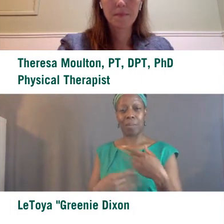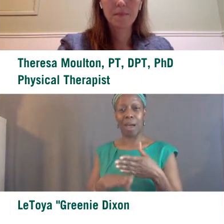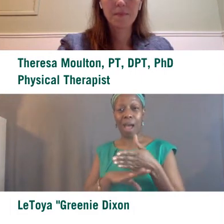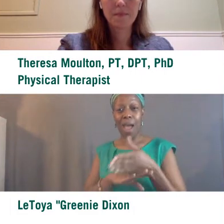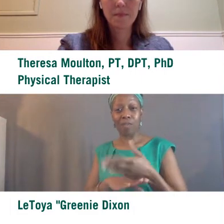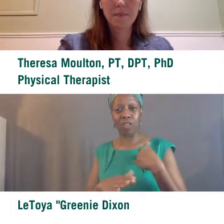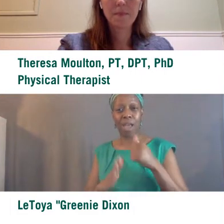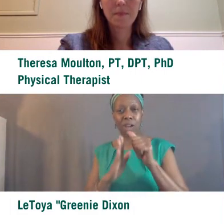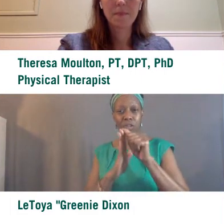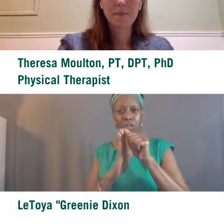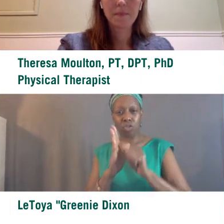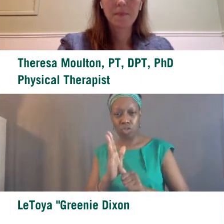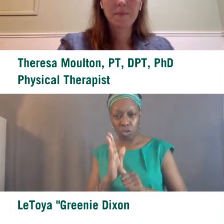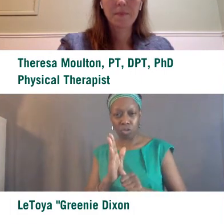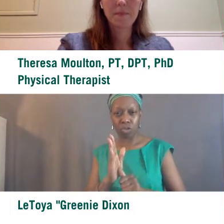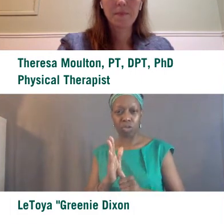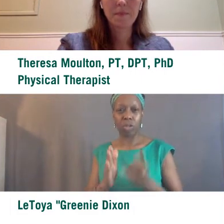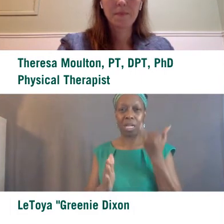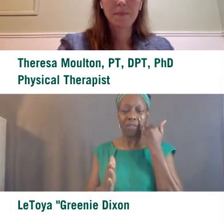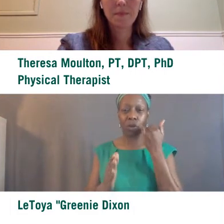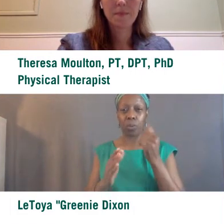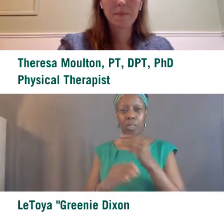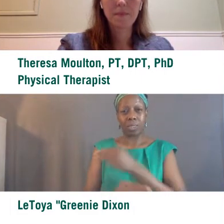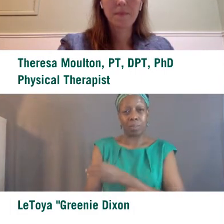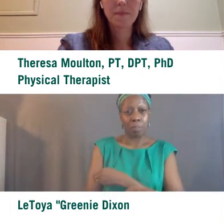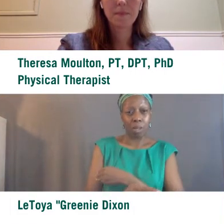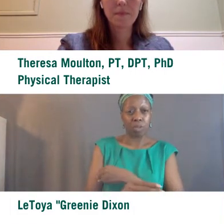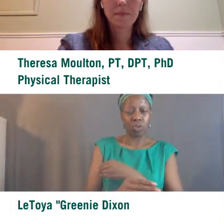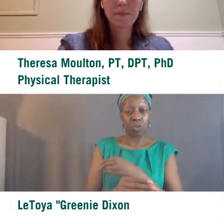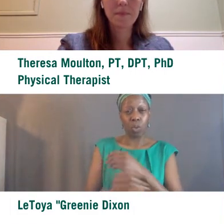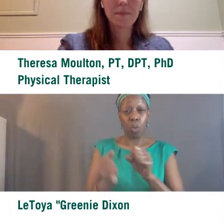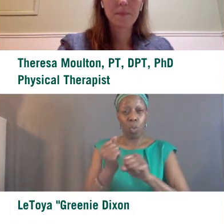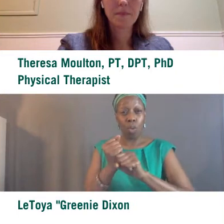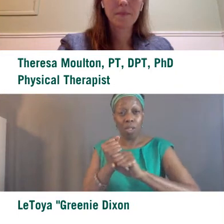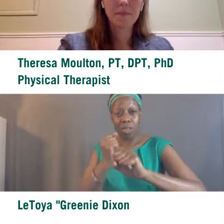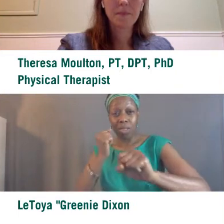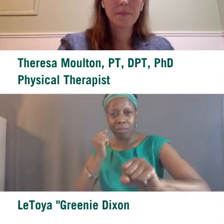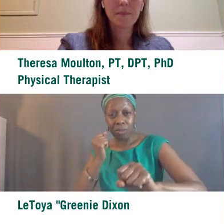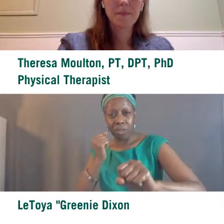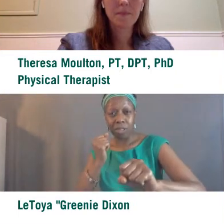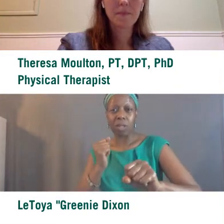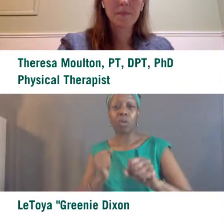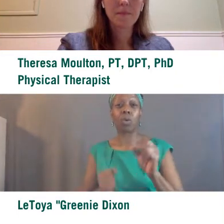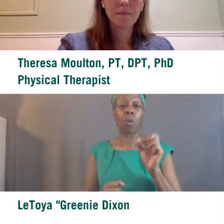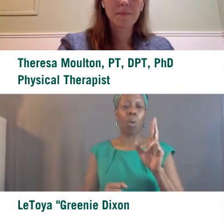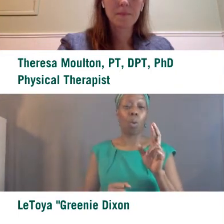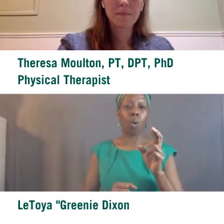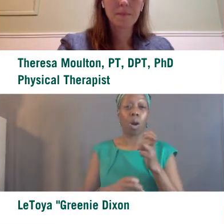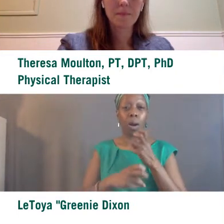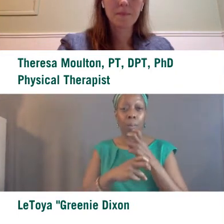So whether that's muscle lengthening or bony surgery they come to us after they're out of their casts and everything.